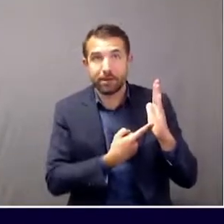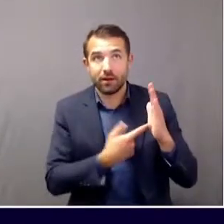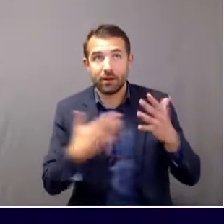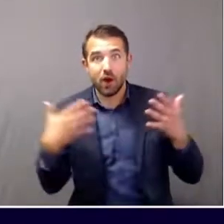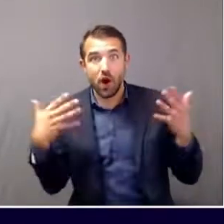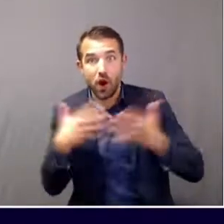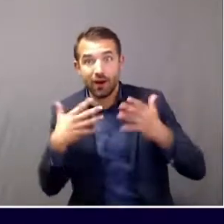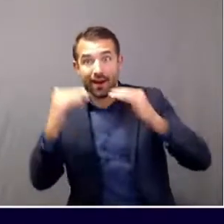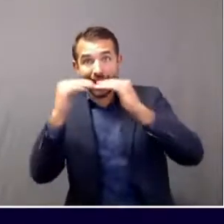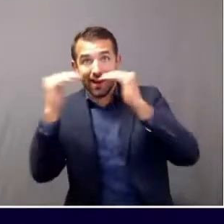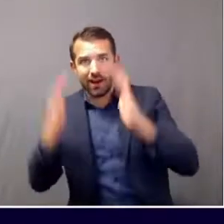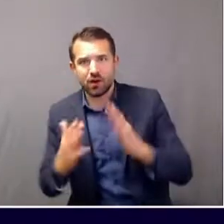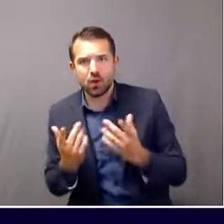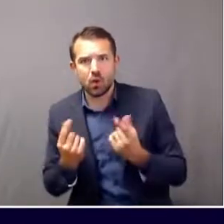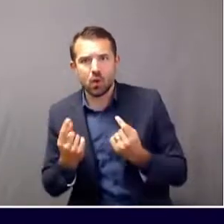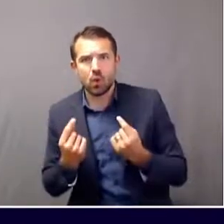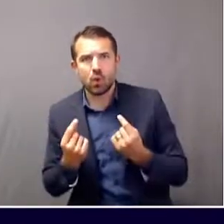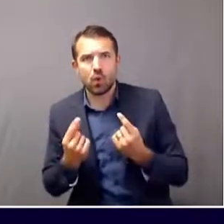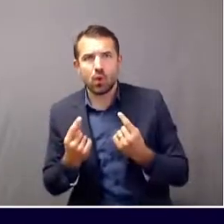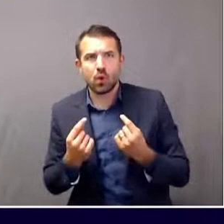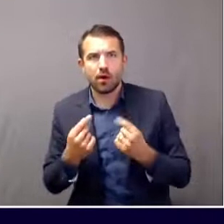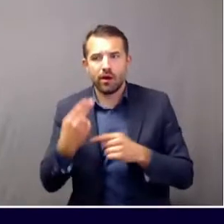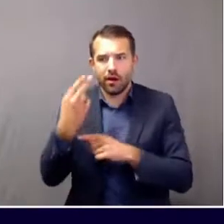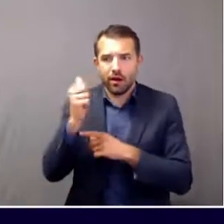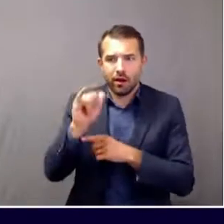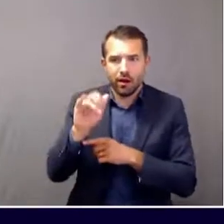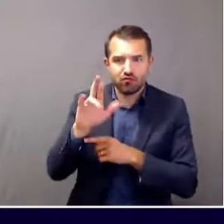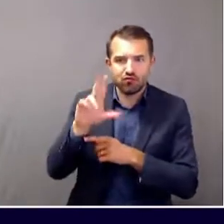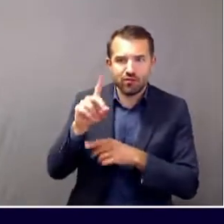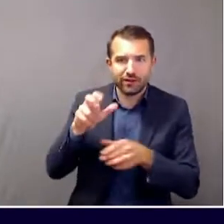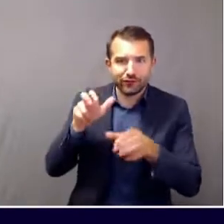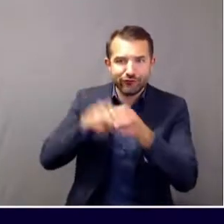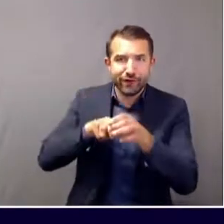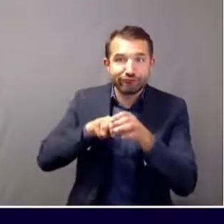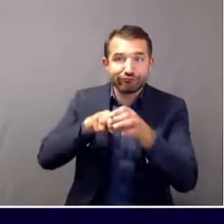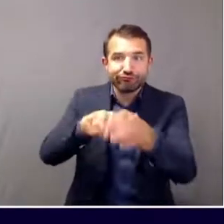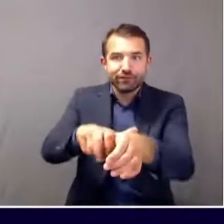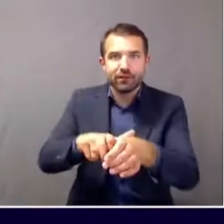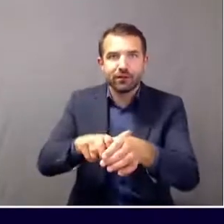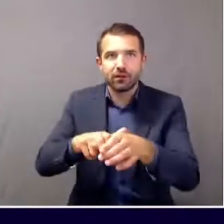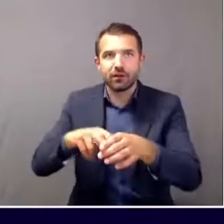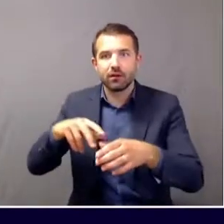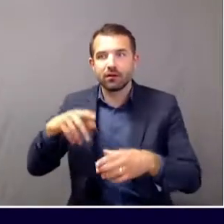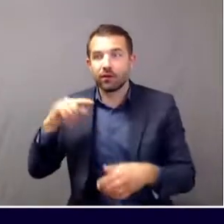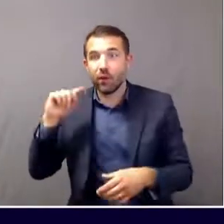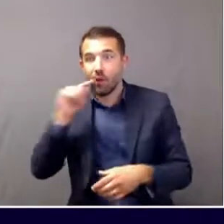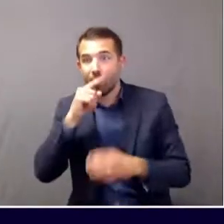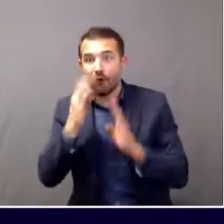he rides corn mazes including